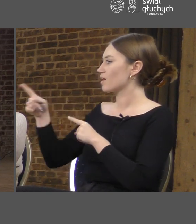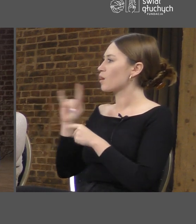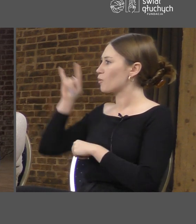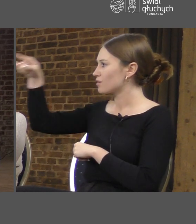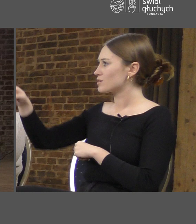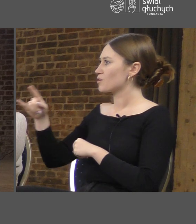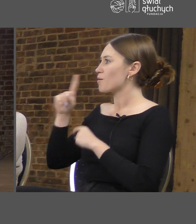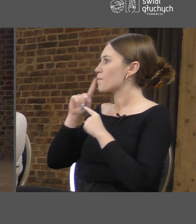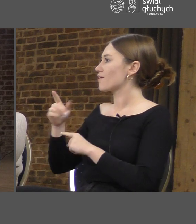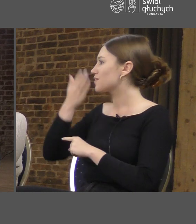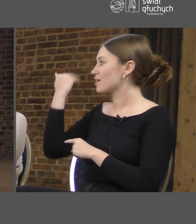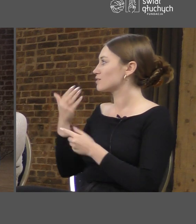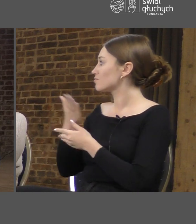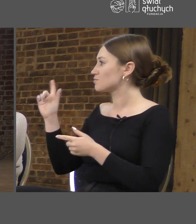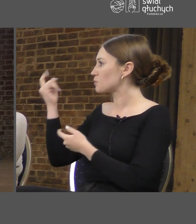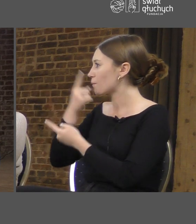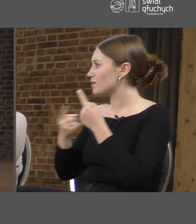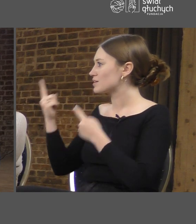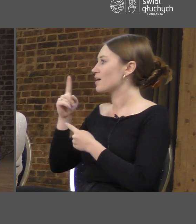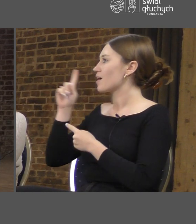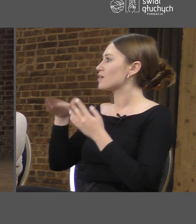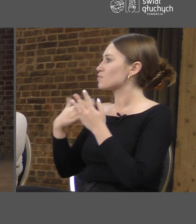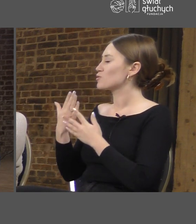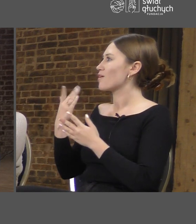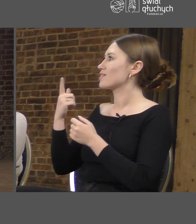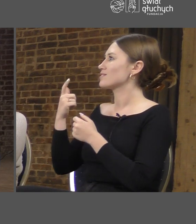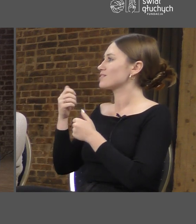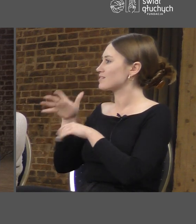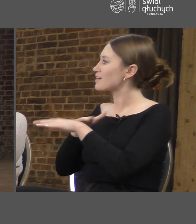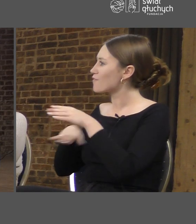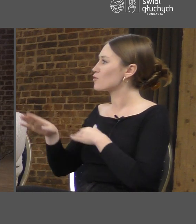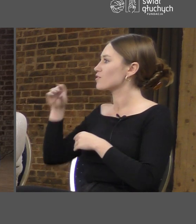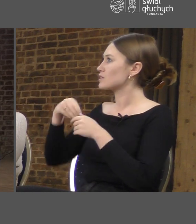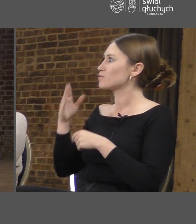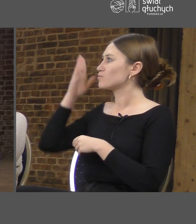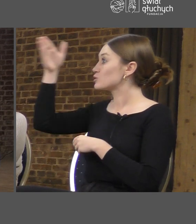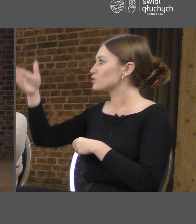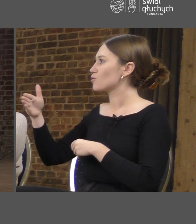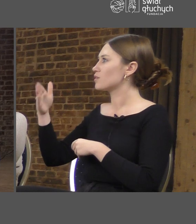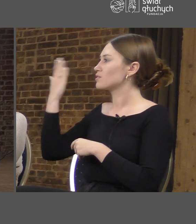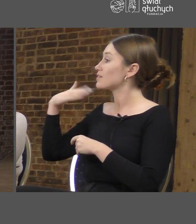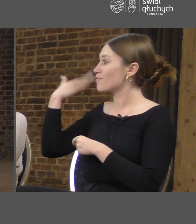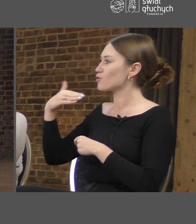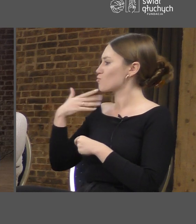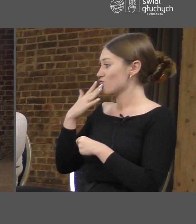I don't know what you guys think about this, but there are some competitions like this, about which it has been said in the past, That 'you can't be a doctor,